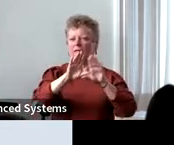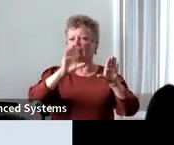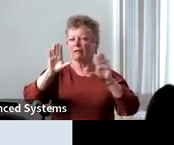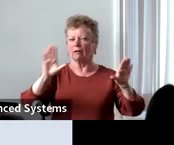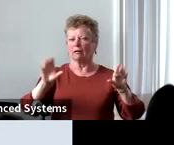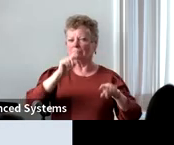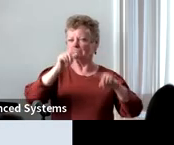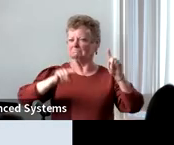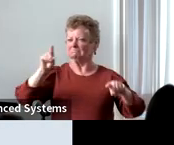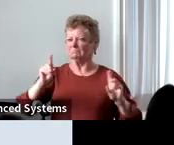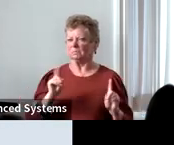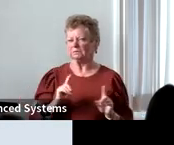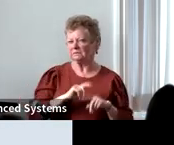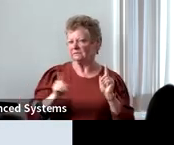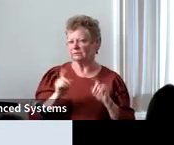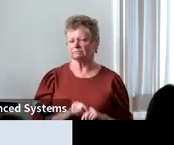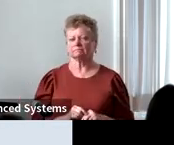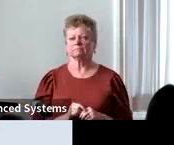So we are going to look into, just for today’s purposes,